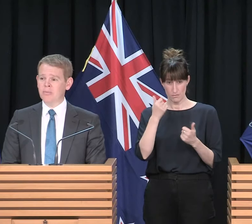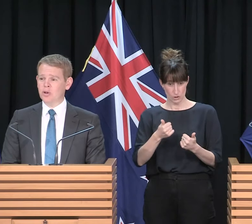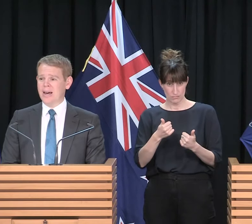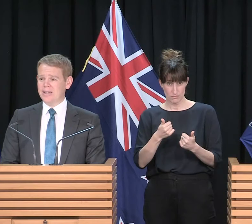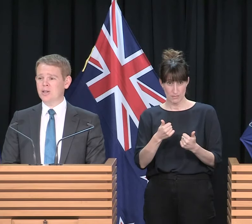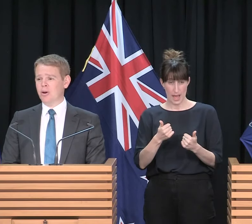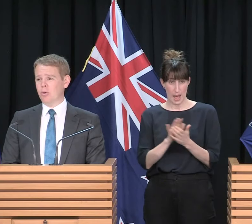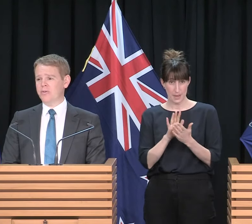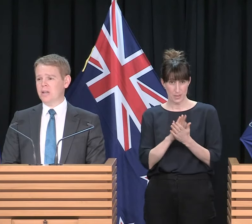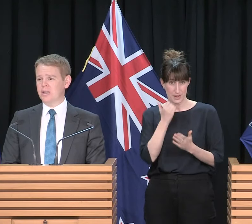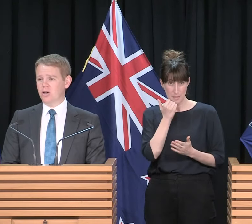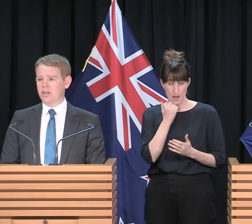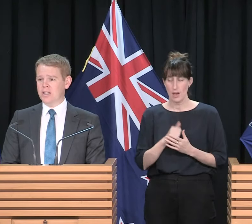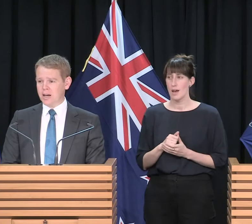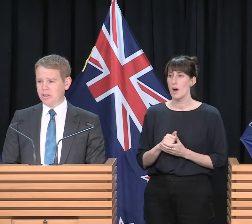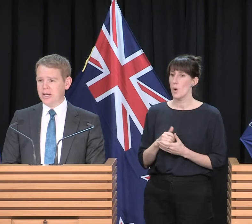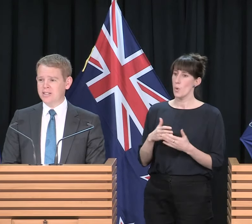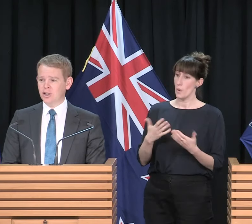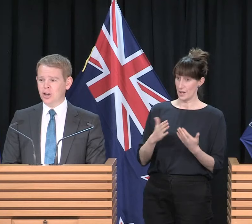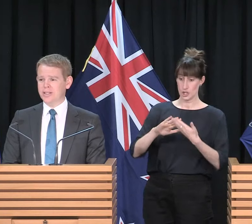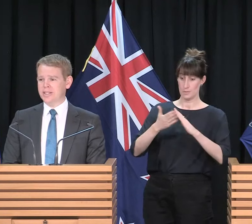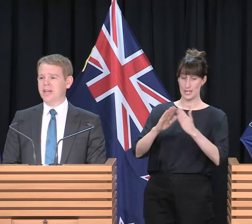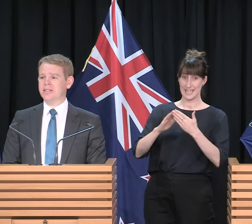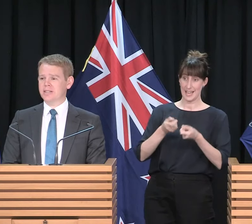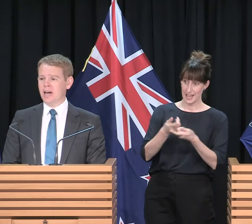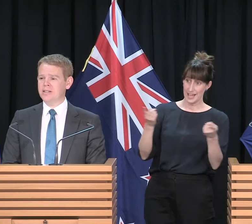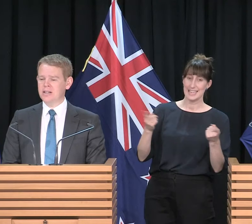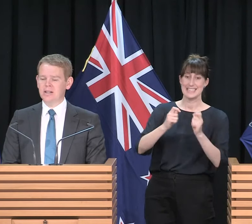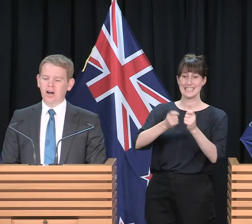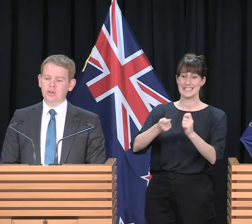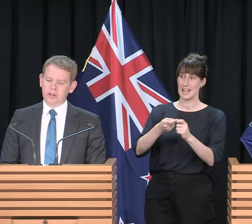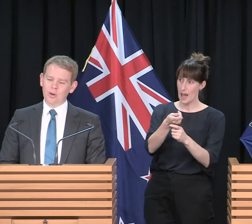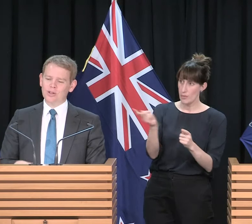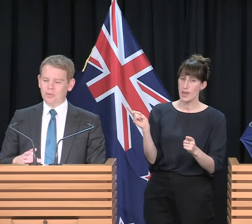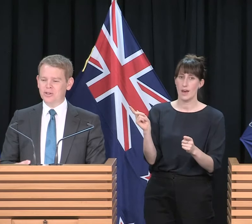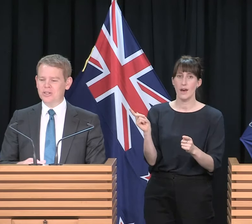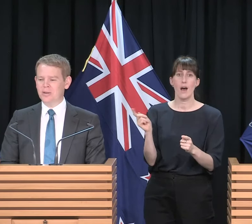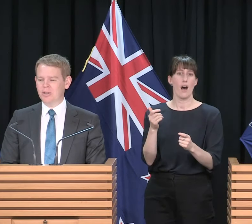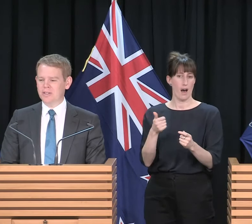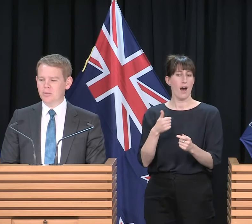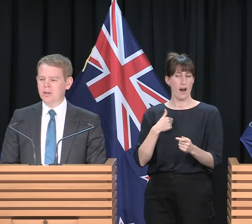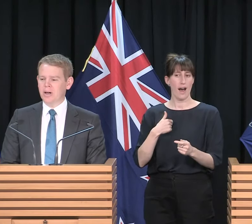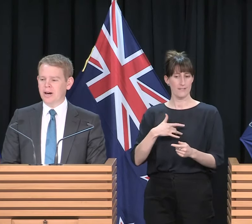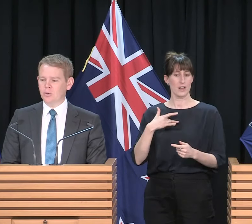online. Now, turning to our daily case numbers, I can report that